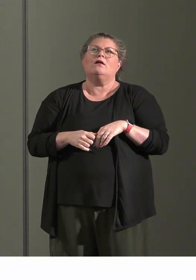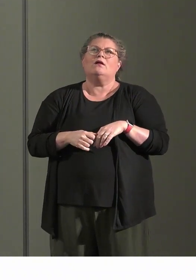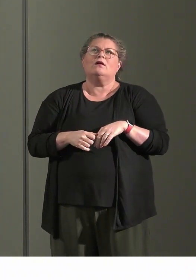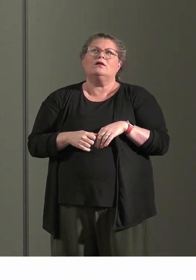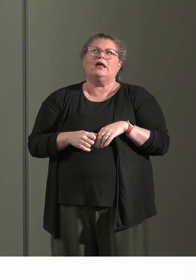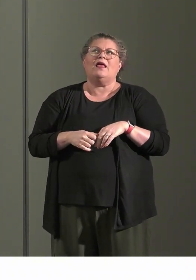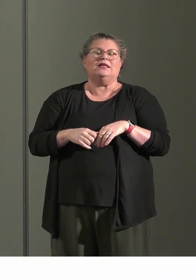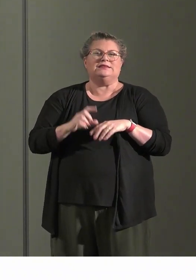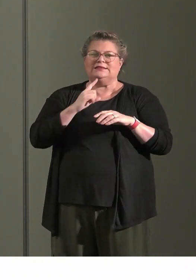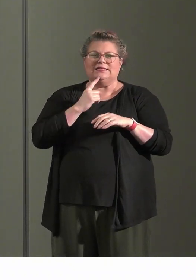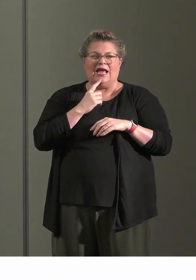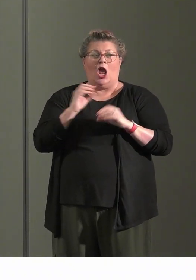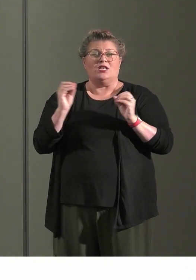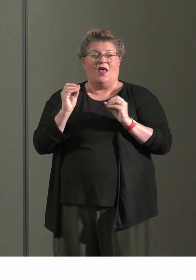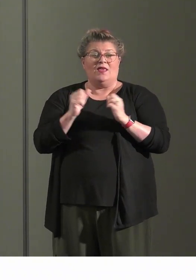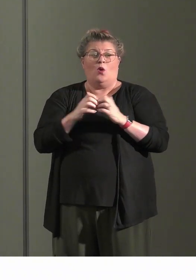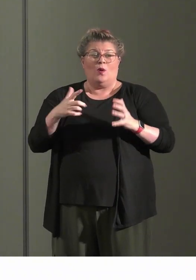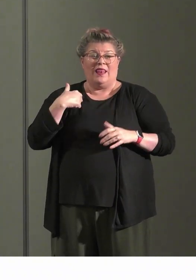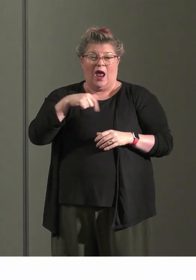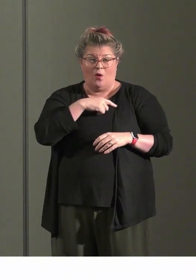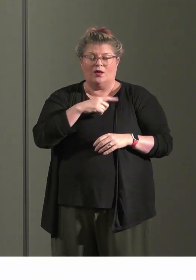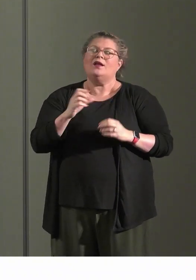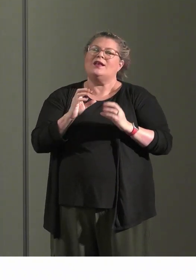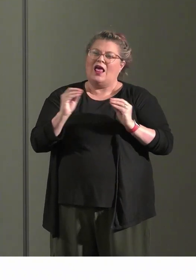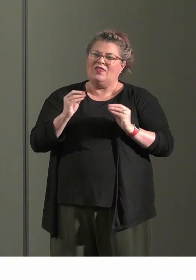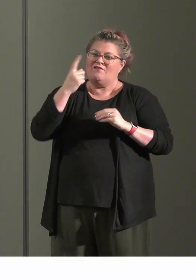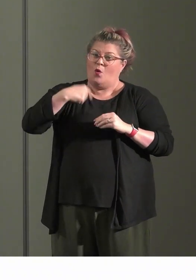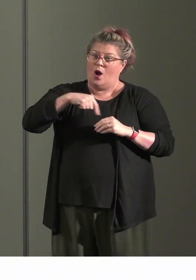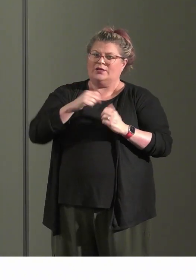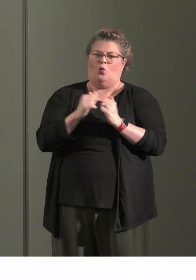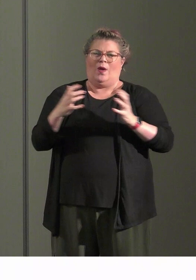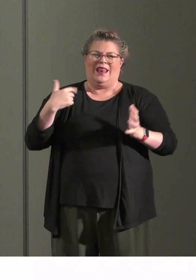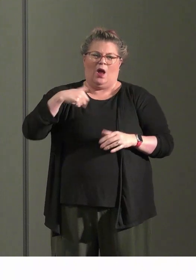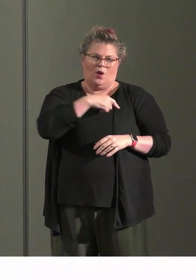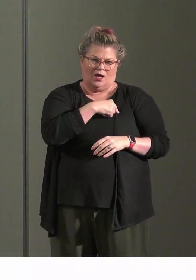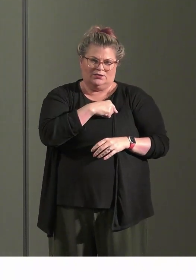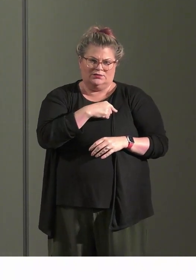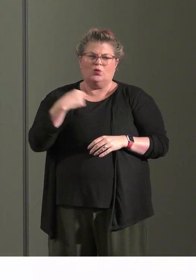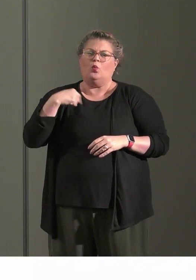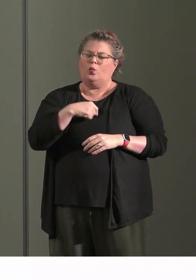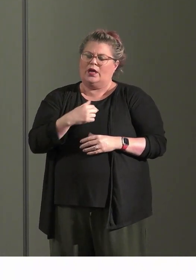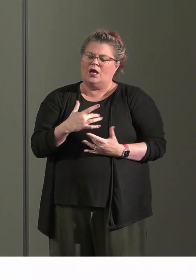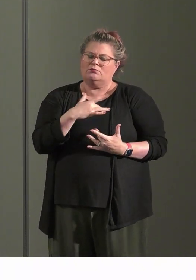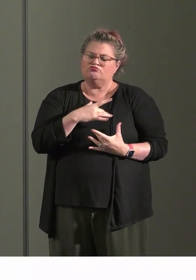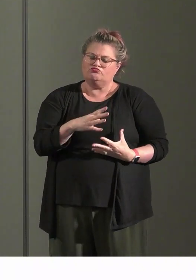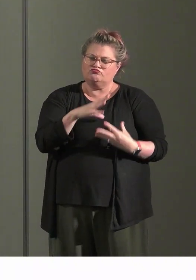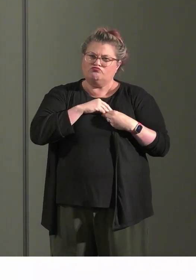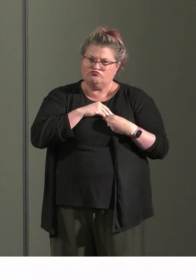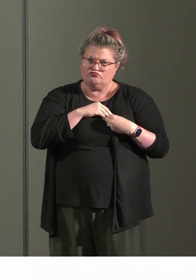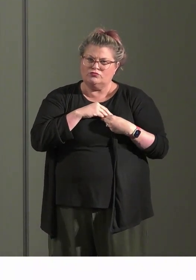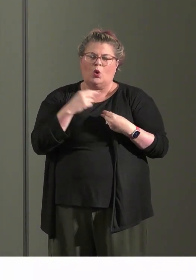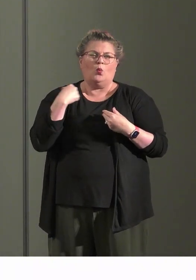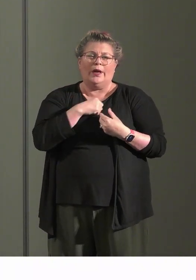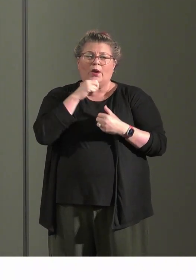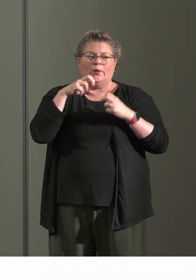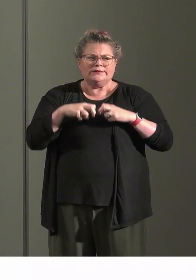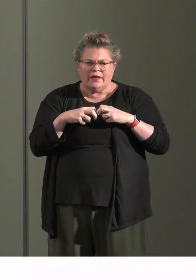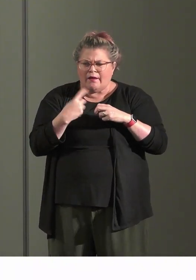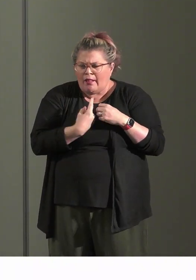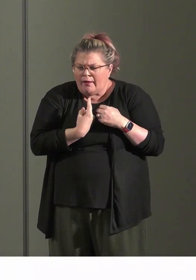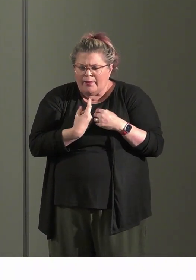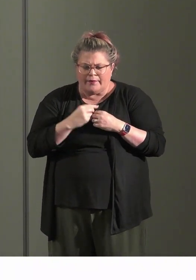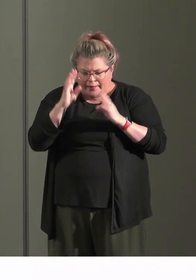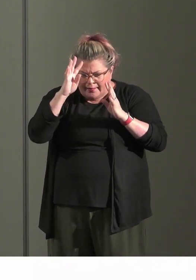us. We take it to heart. We are not bureaucrat developing them they are committees made up of